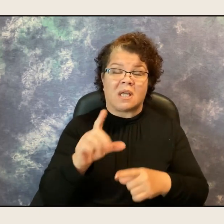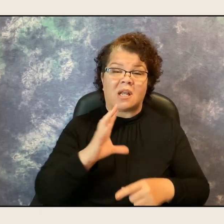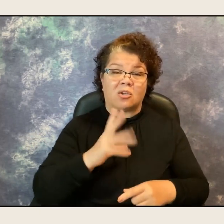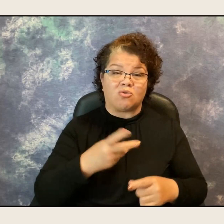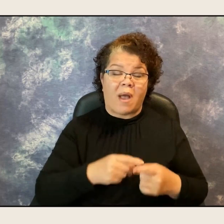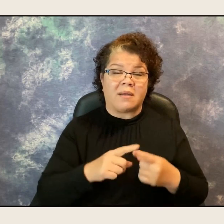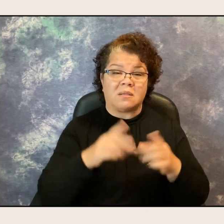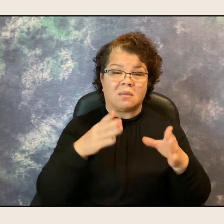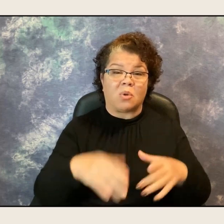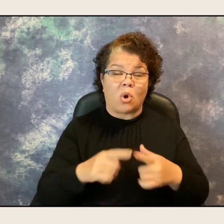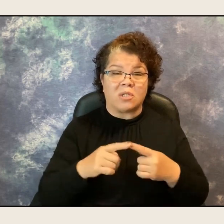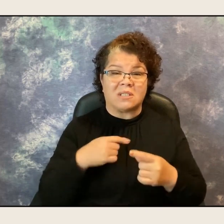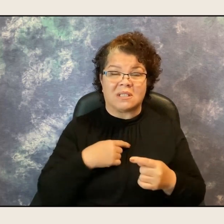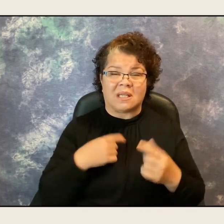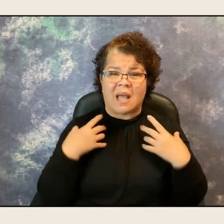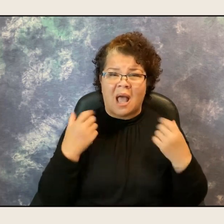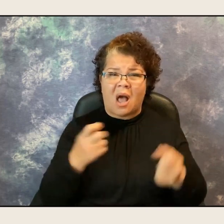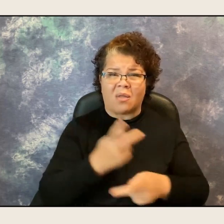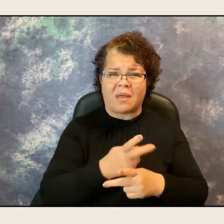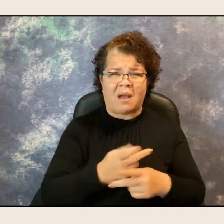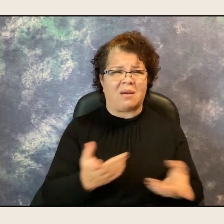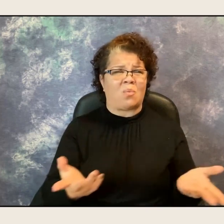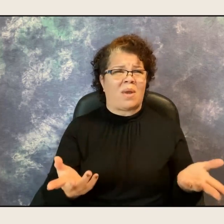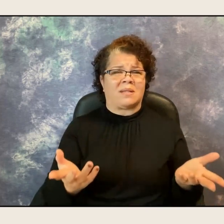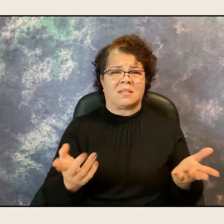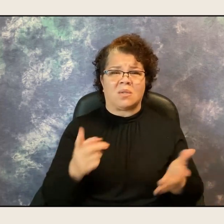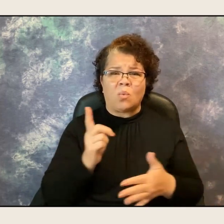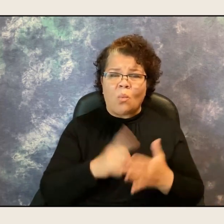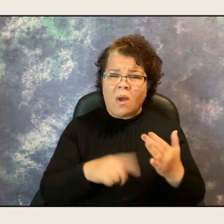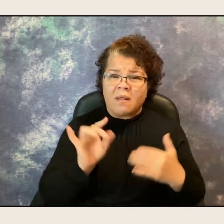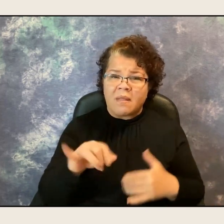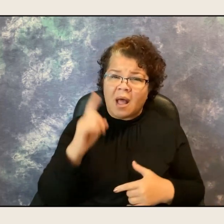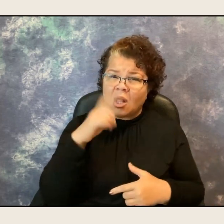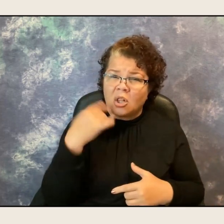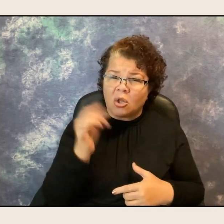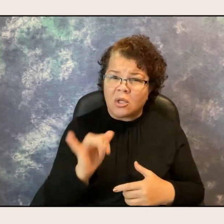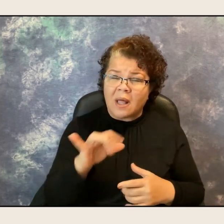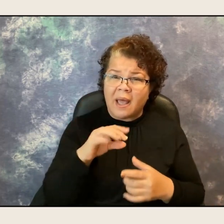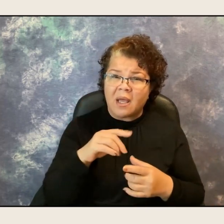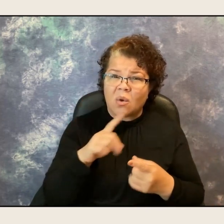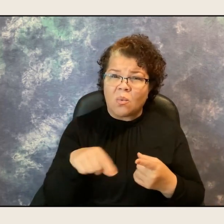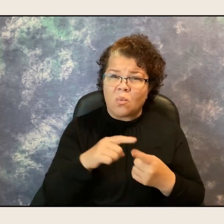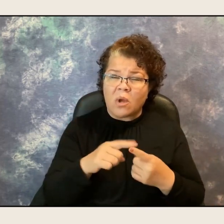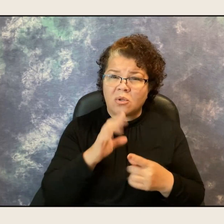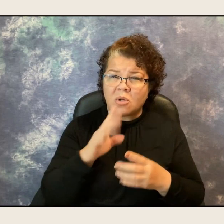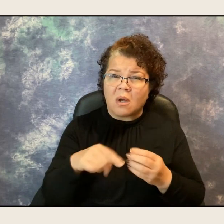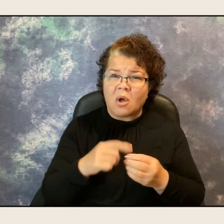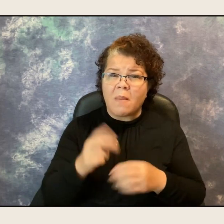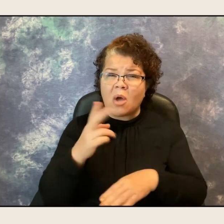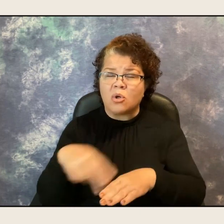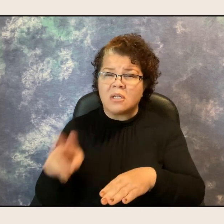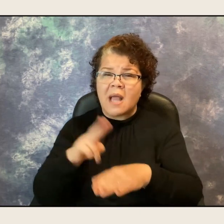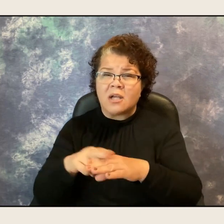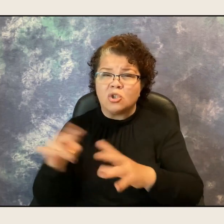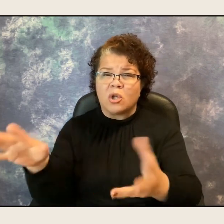I mean, what does that look like in relationship to natural disaster, in relationship to emergency care,